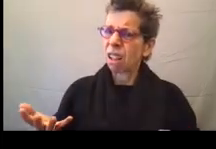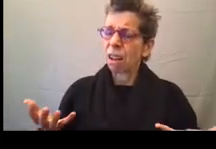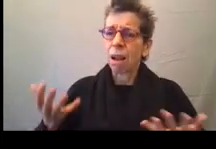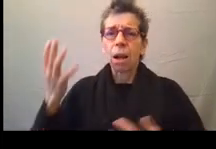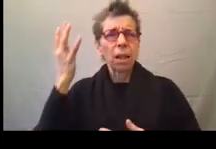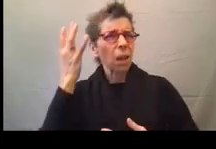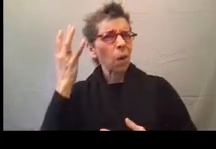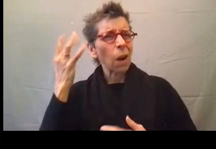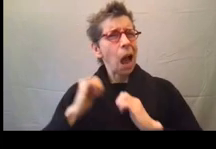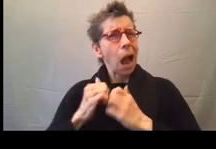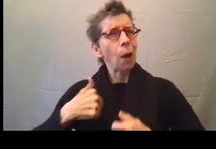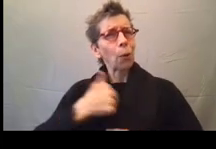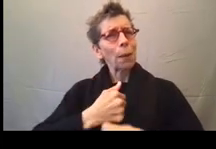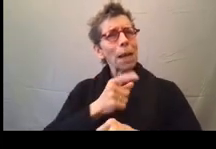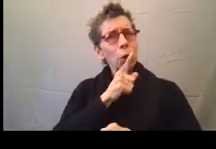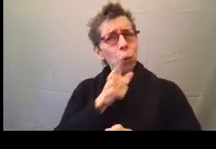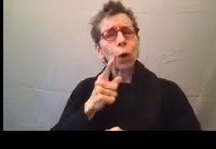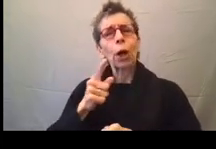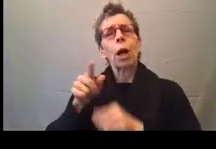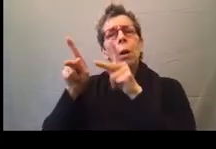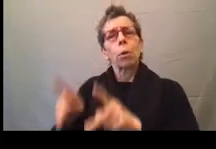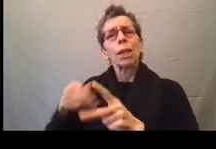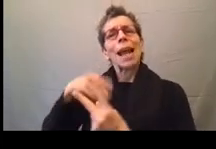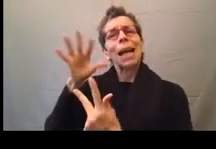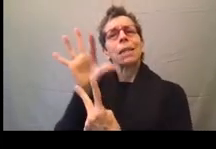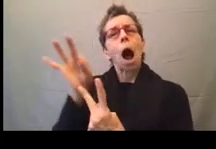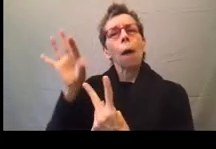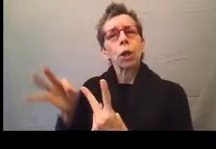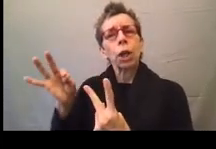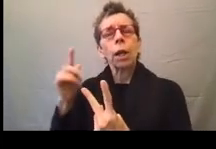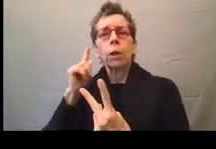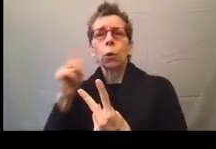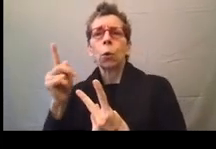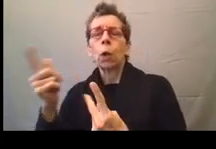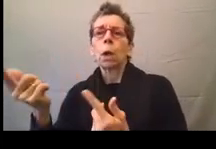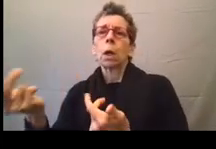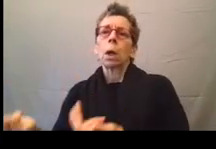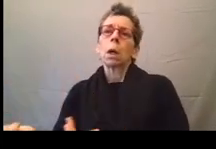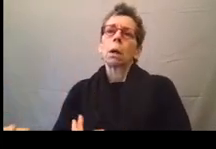physical in person and virtual workplaces are both created to be accessible and inclusive.